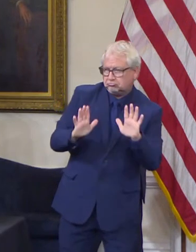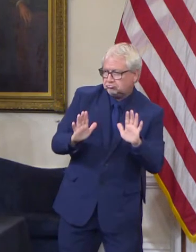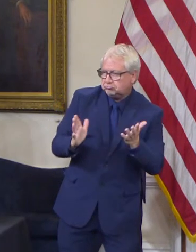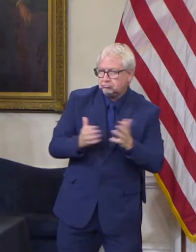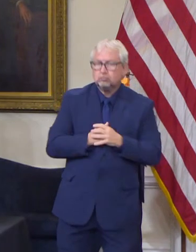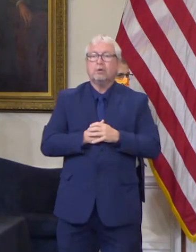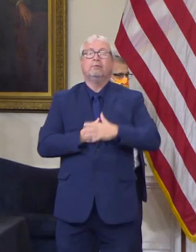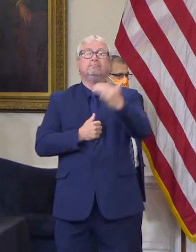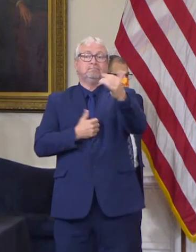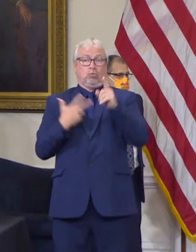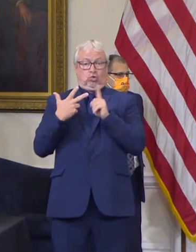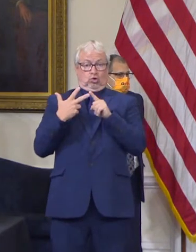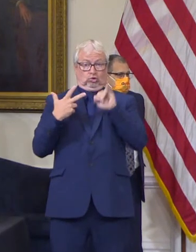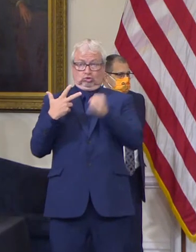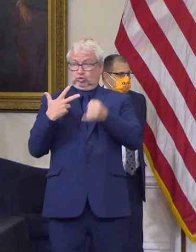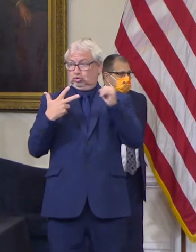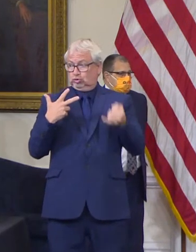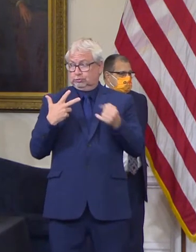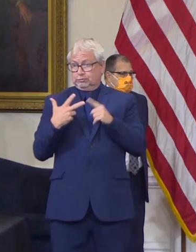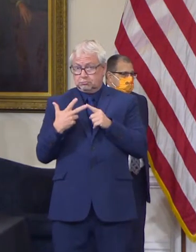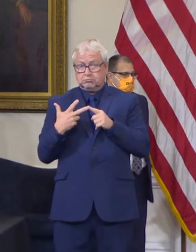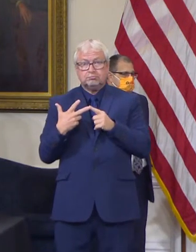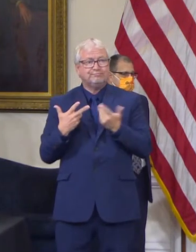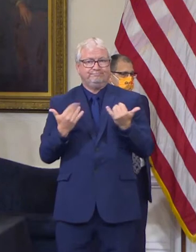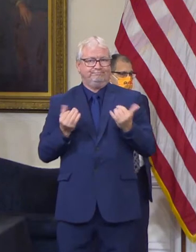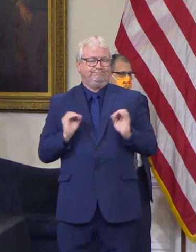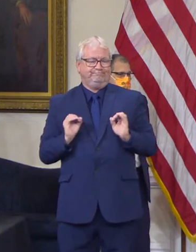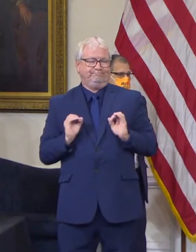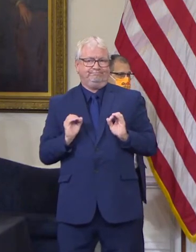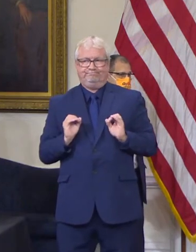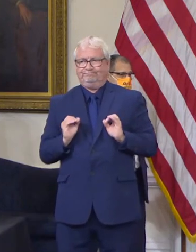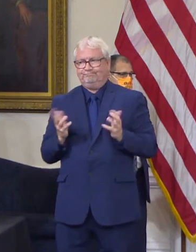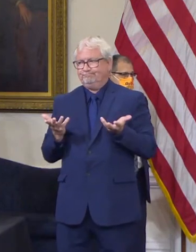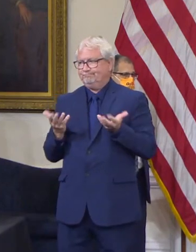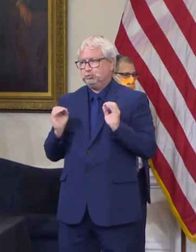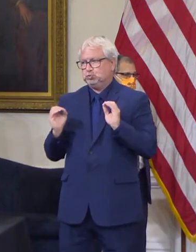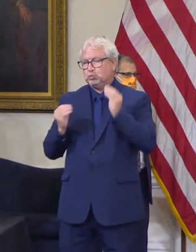dose Johnson and Johnson vaccine, there is still no